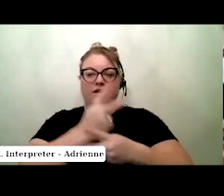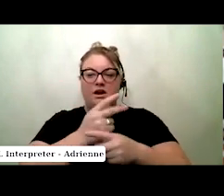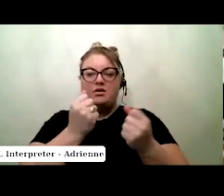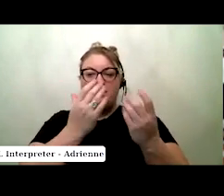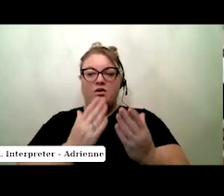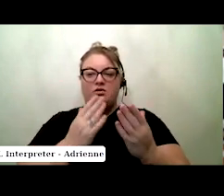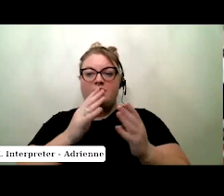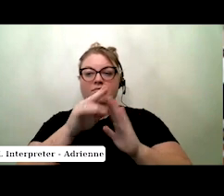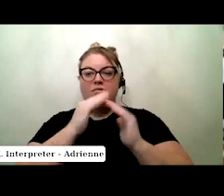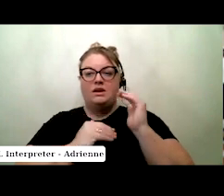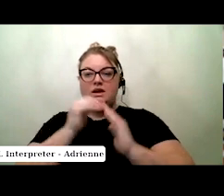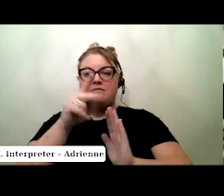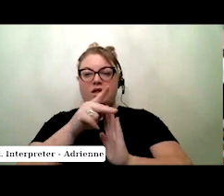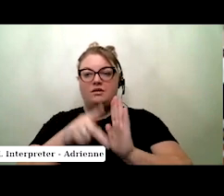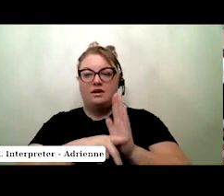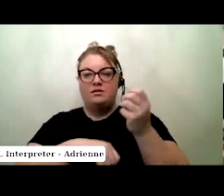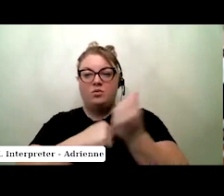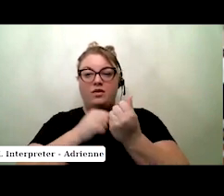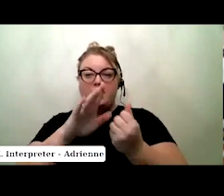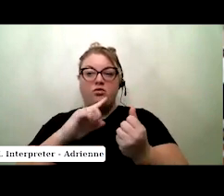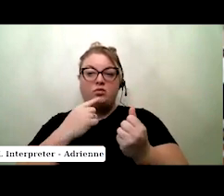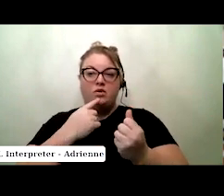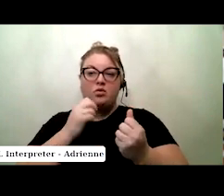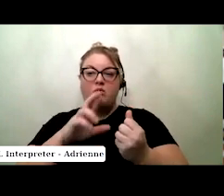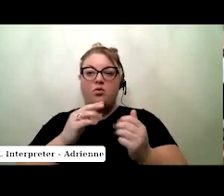Critical, yet too often unrecognized relationship.